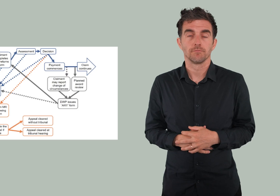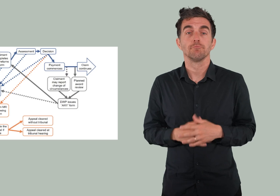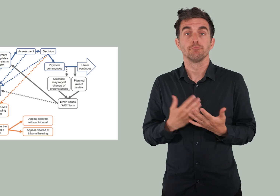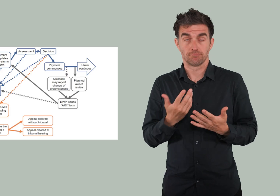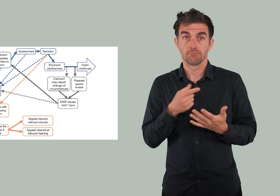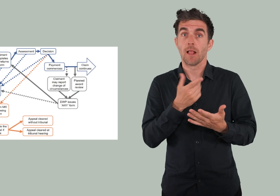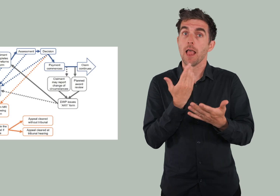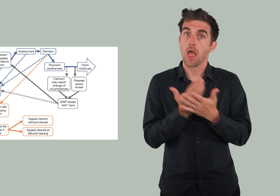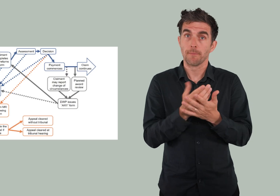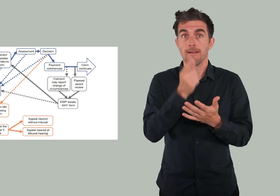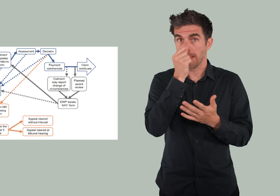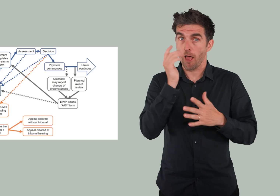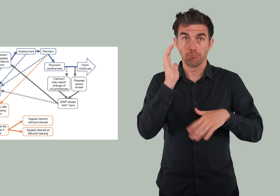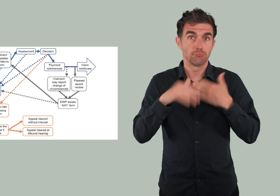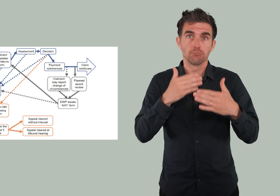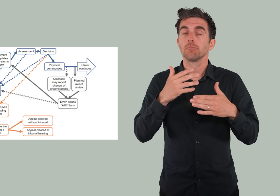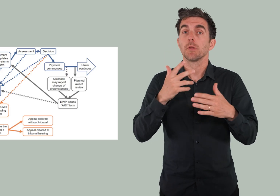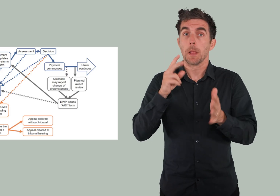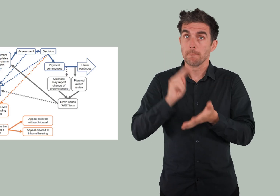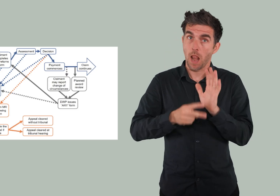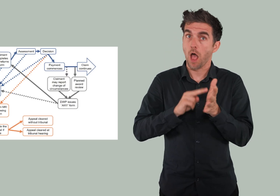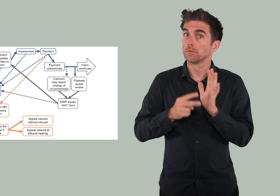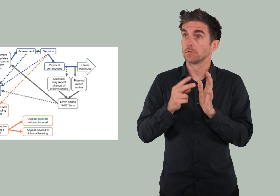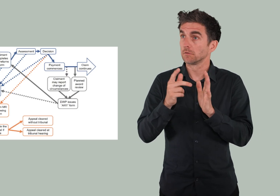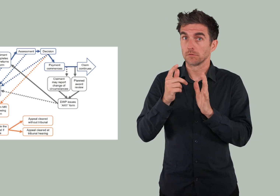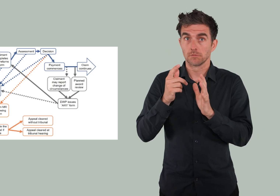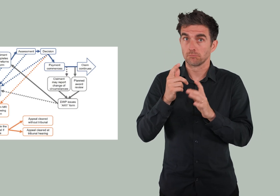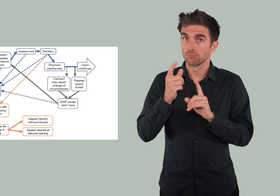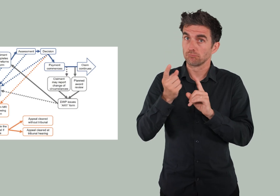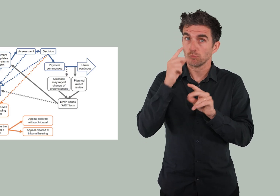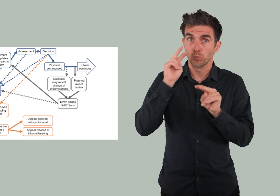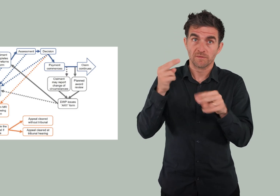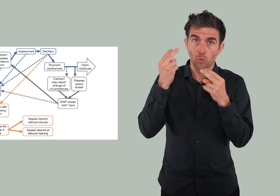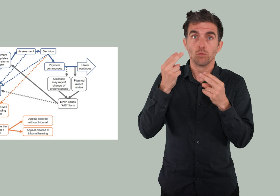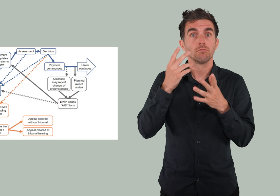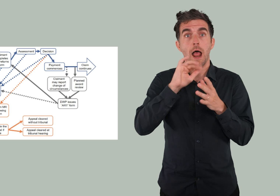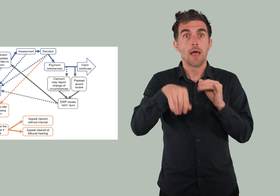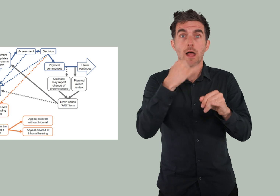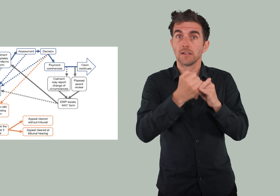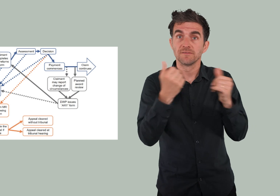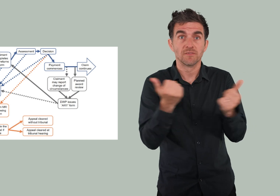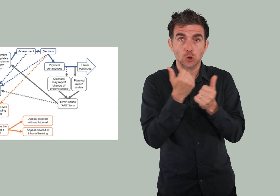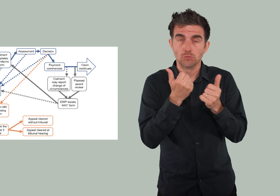8. Claims may undergo a planned award review when they reach the end of their review period